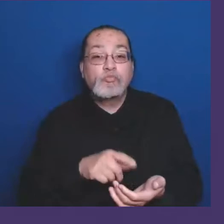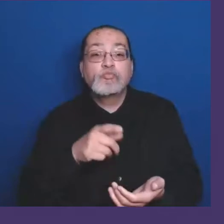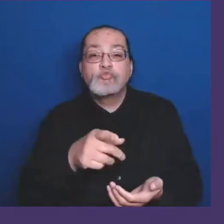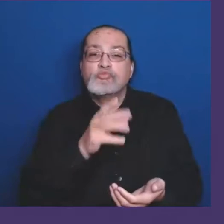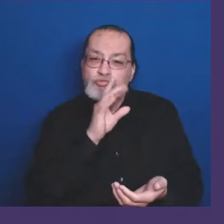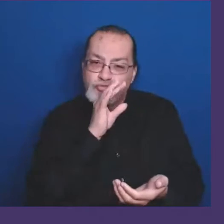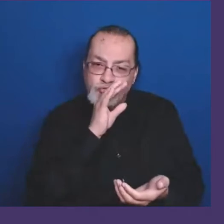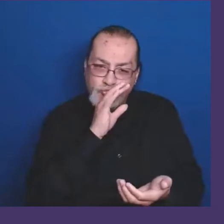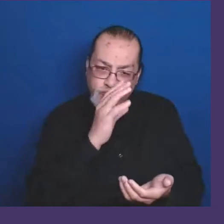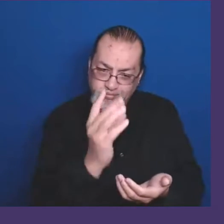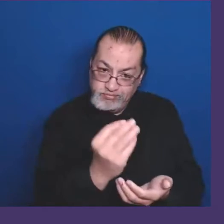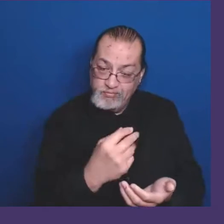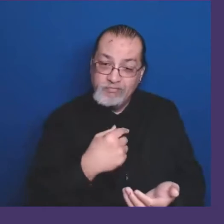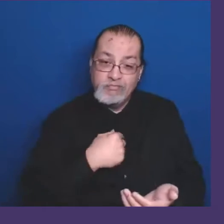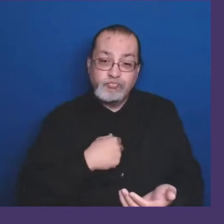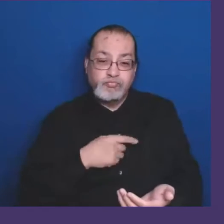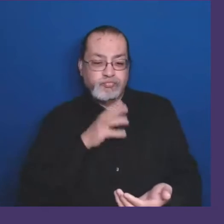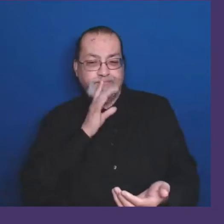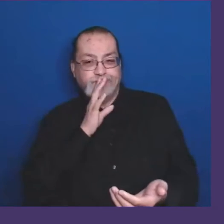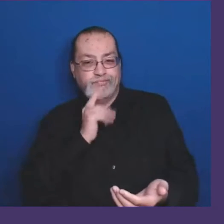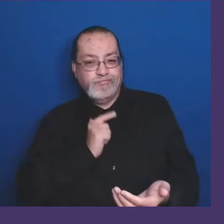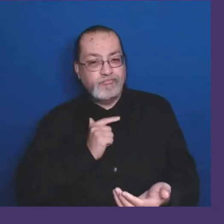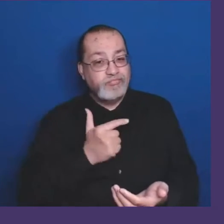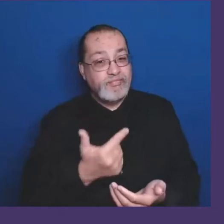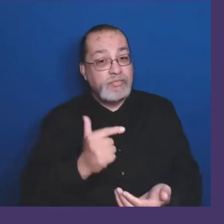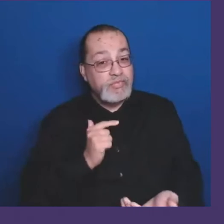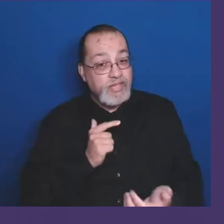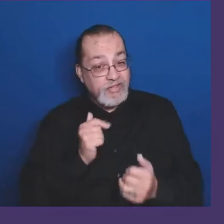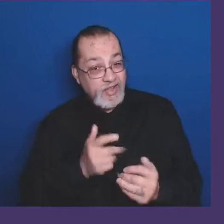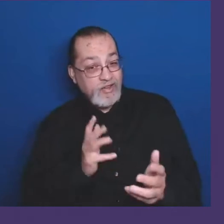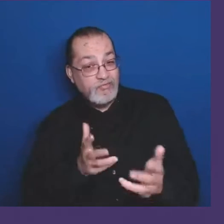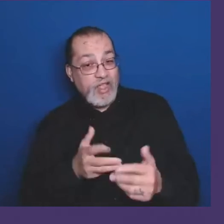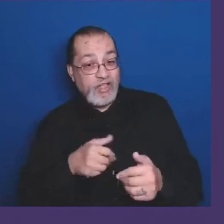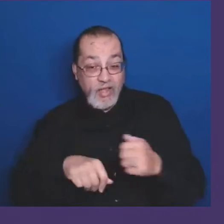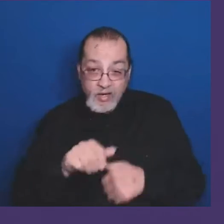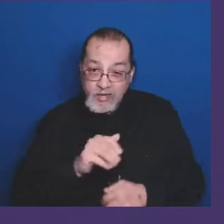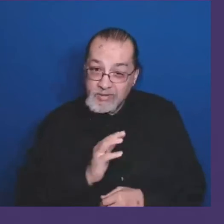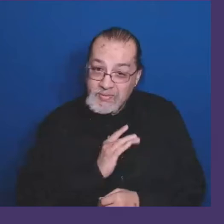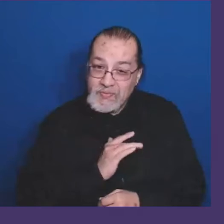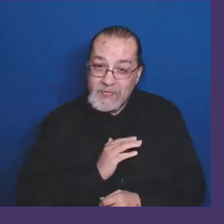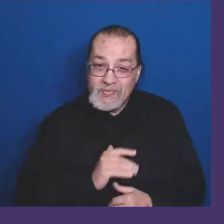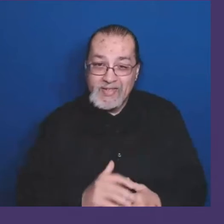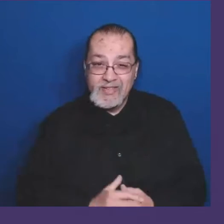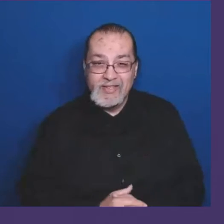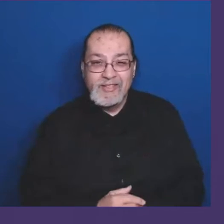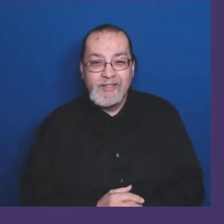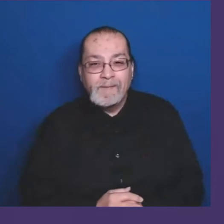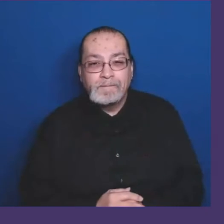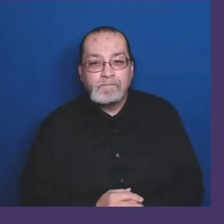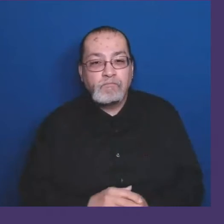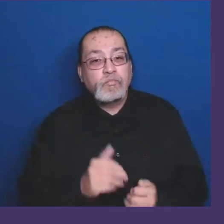should have the opportunity to do so. You got the job, didn't you? They gave you that job. Keiran Gellard: Yeah.